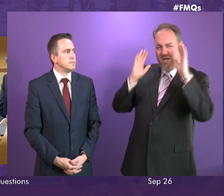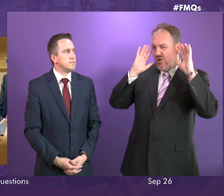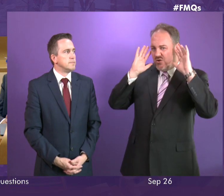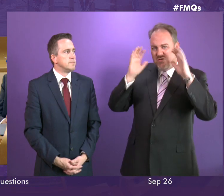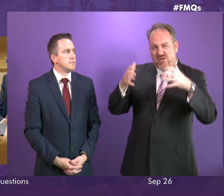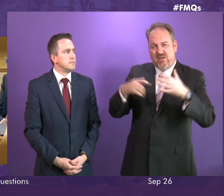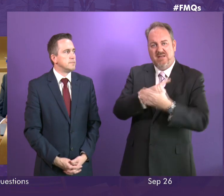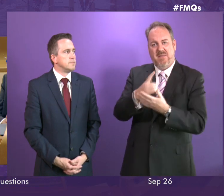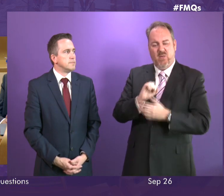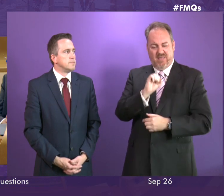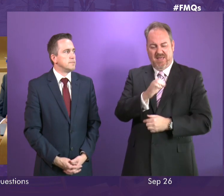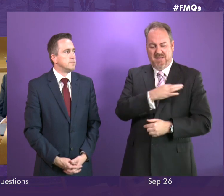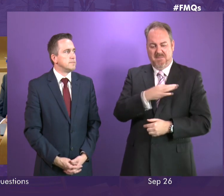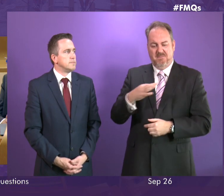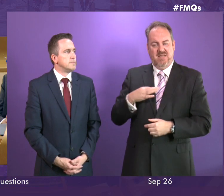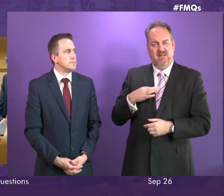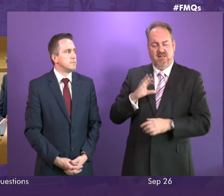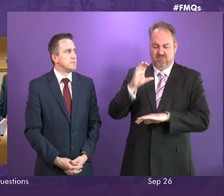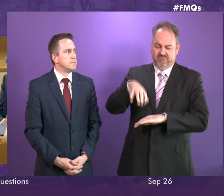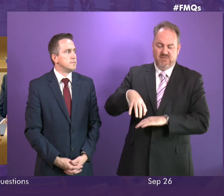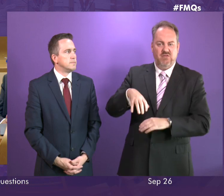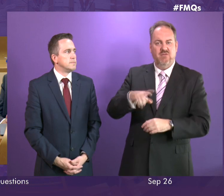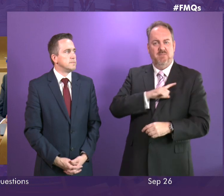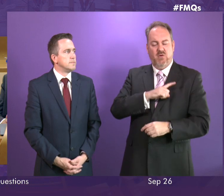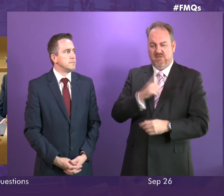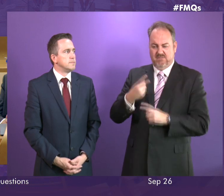the implications for their medical practice following the sudden closure of the GP practice